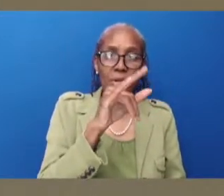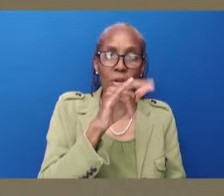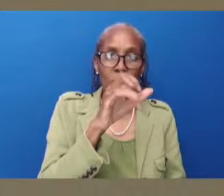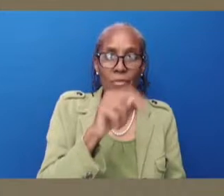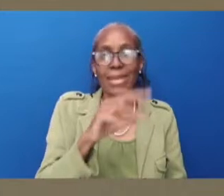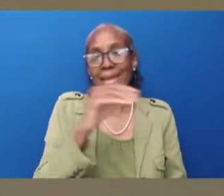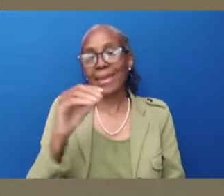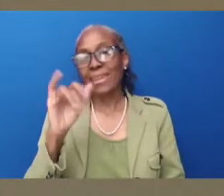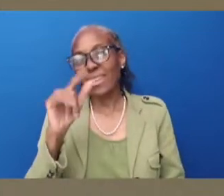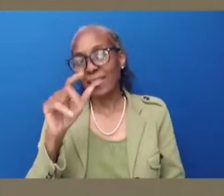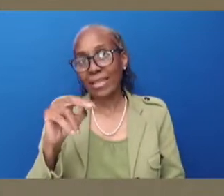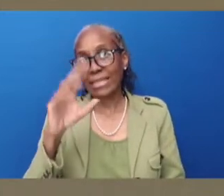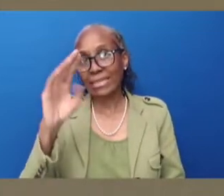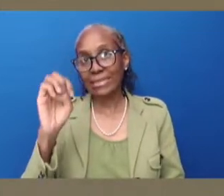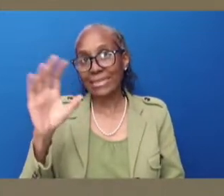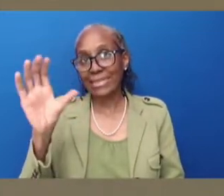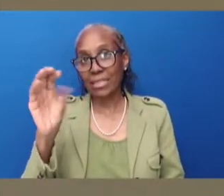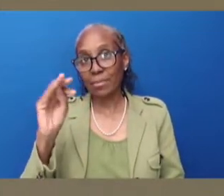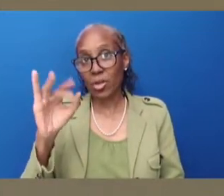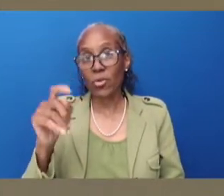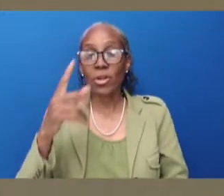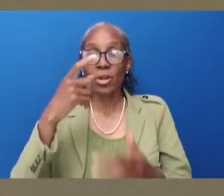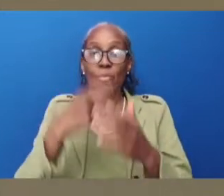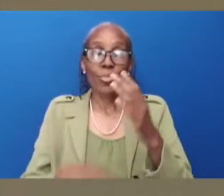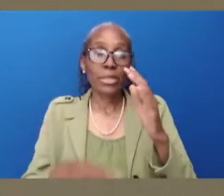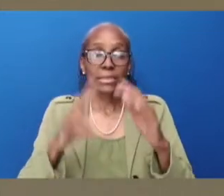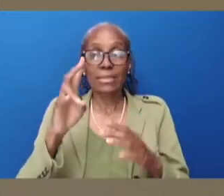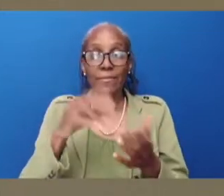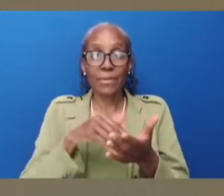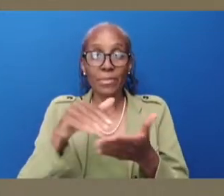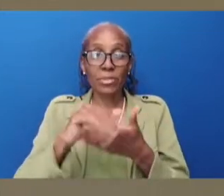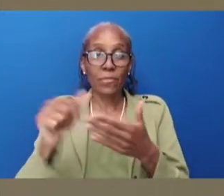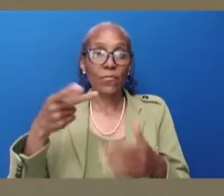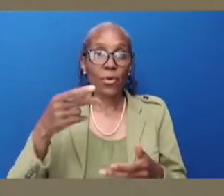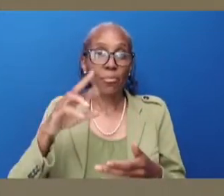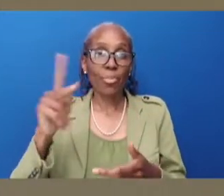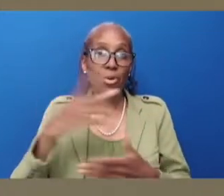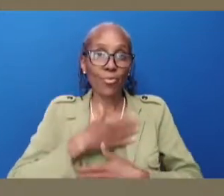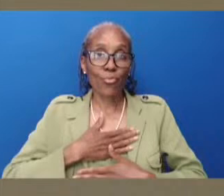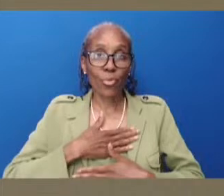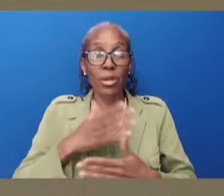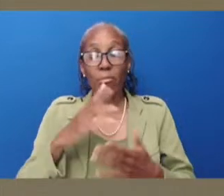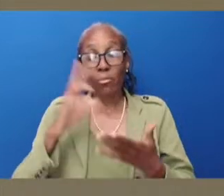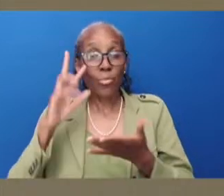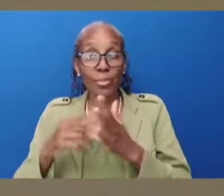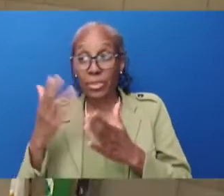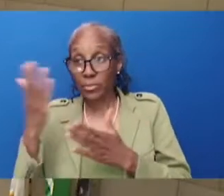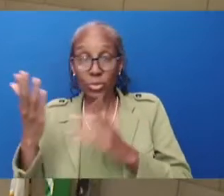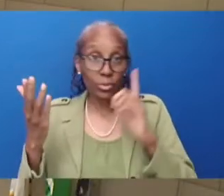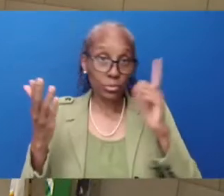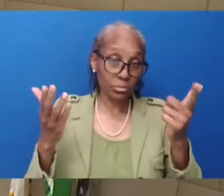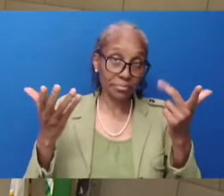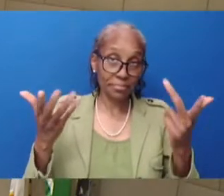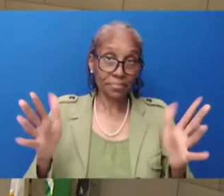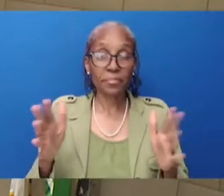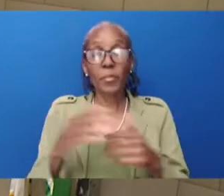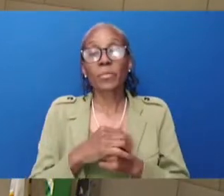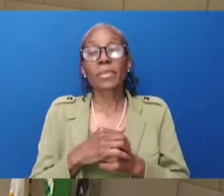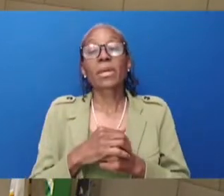38 ACRES FROM JERRY D MCARN AND SPOUSE ELAINE C. FOR A PURCHASE